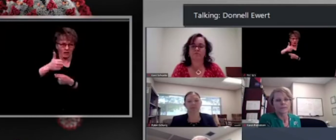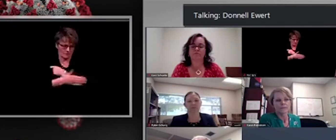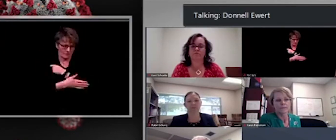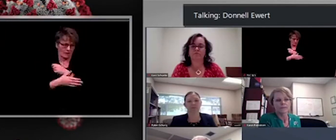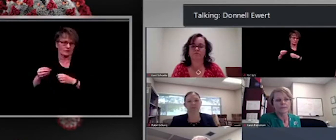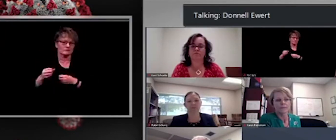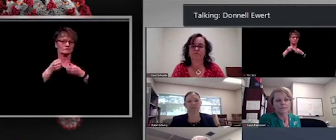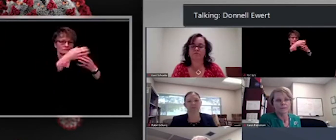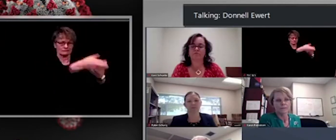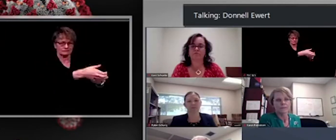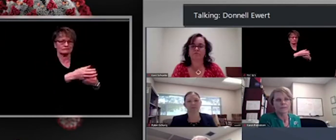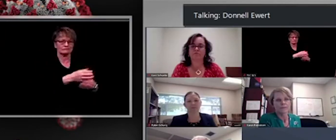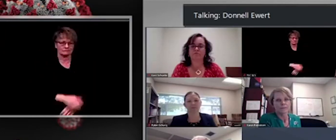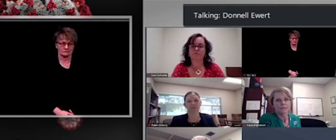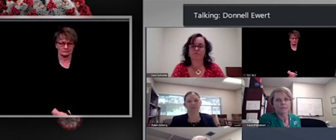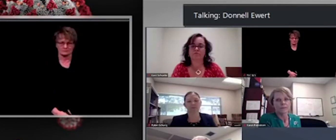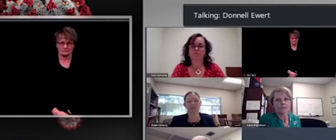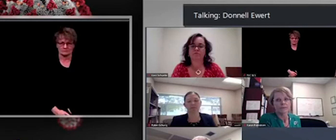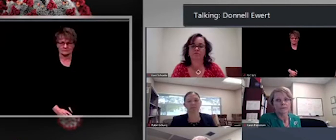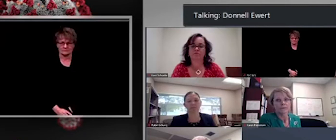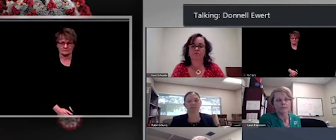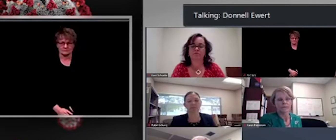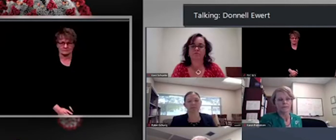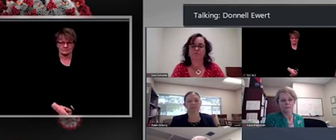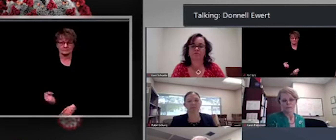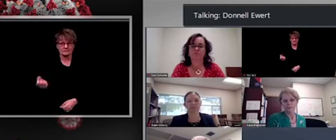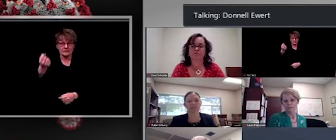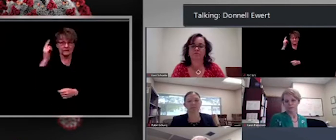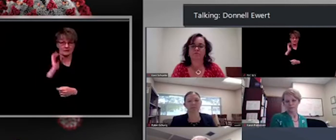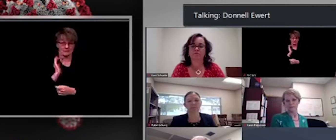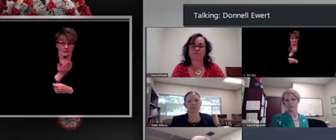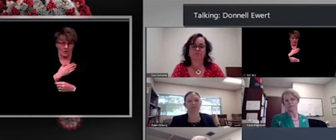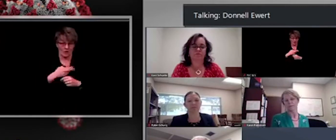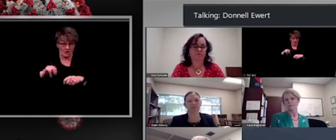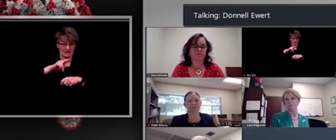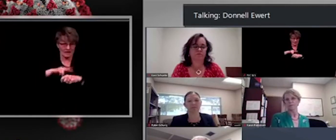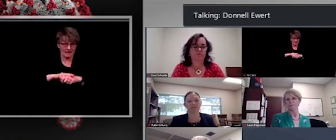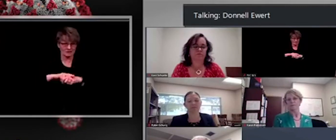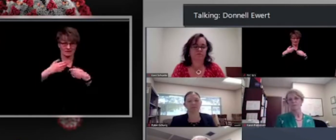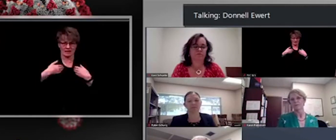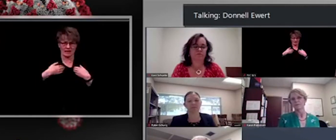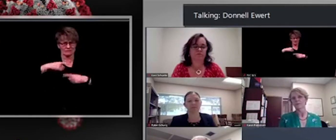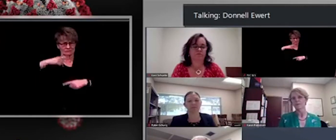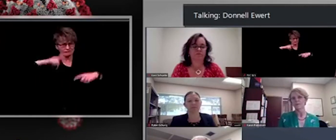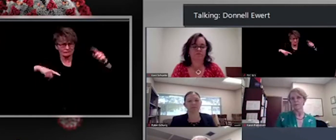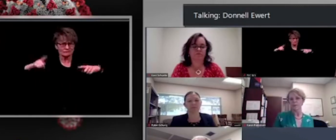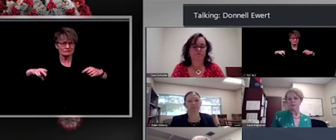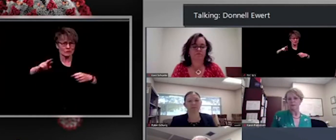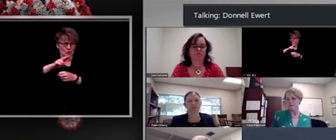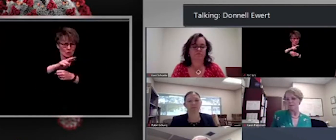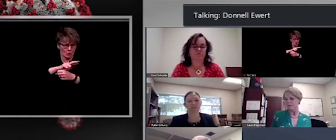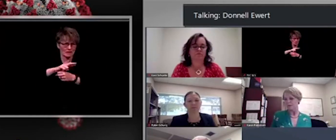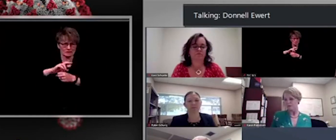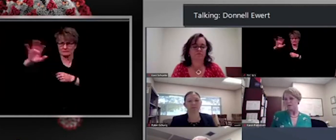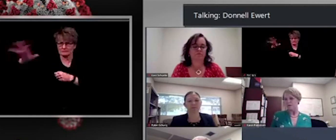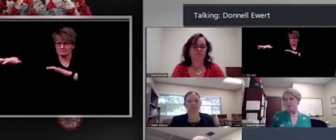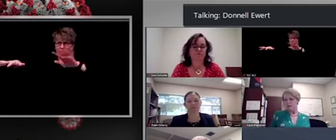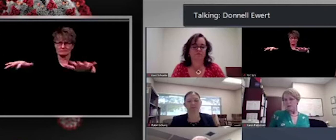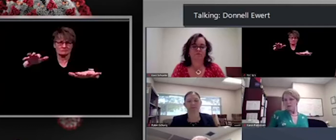different in different regions. That's part of what leads to the hospitalization issue.